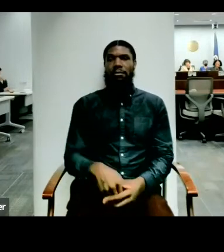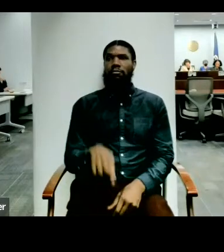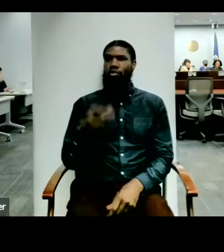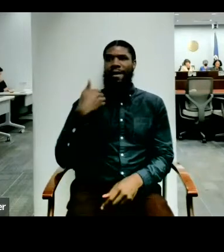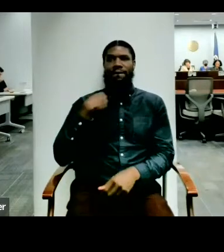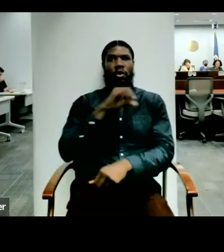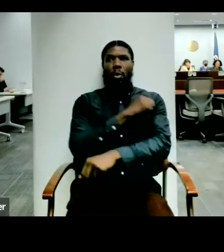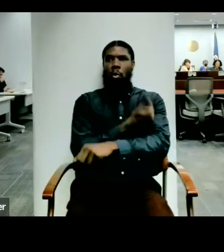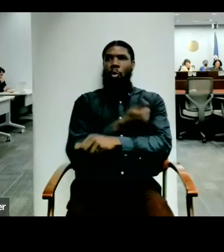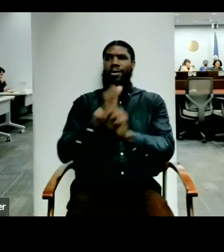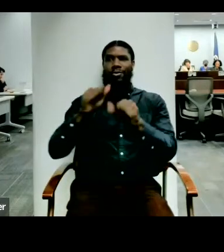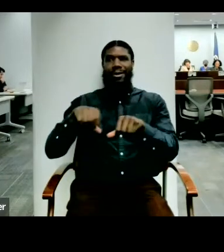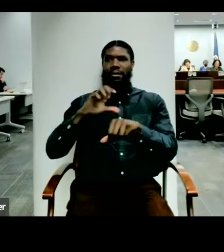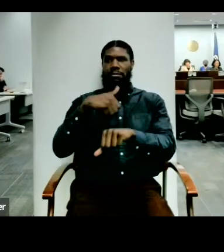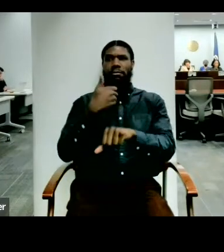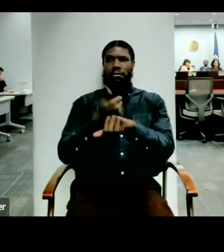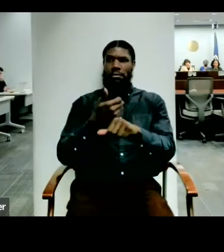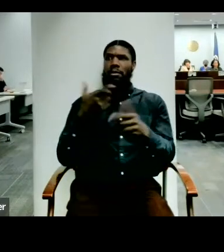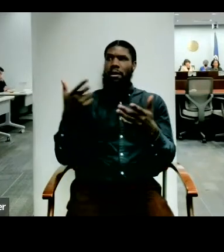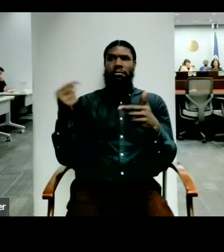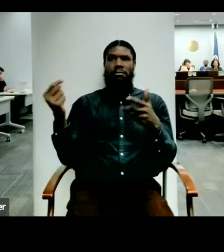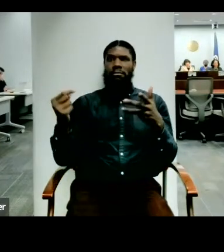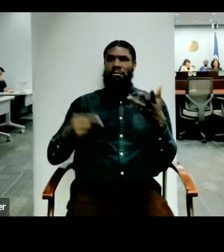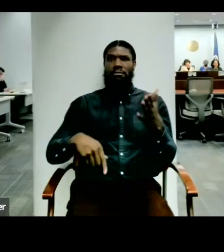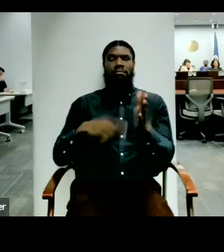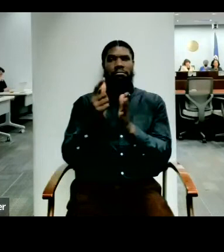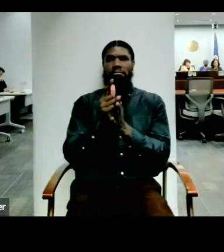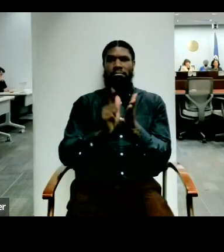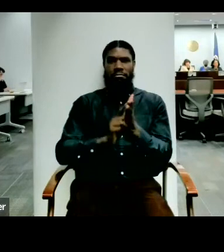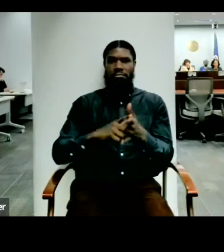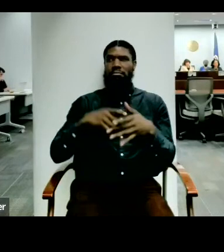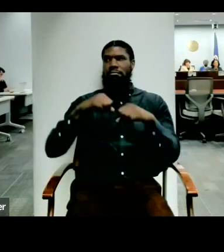to do that um there's no reason not to. And if you think about